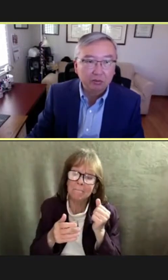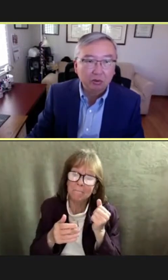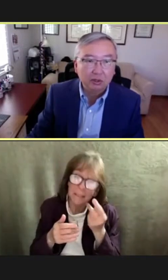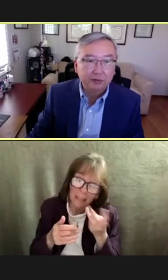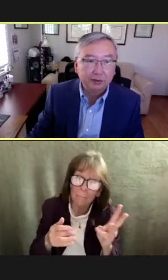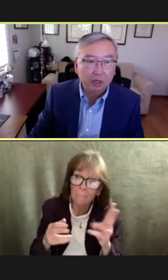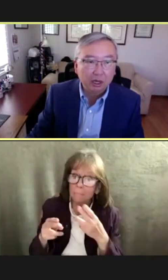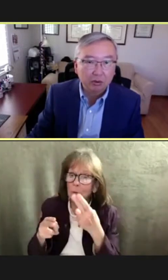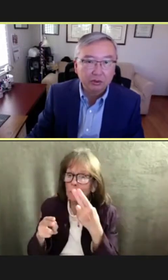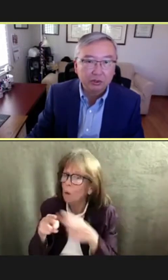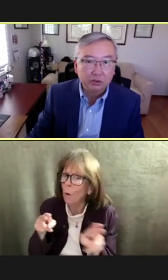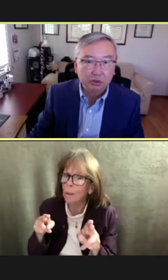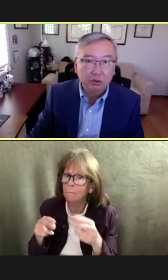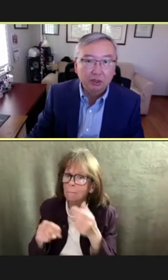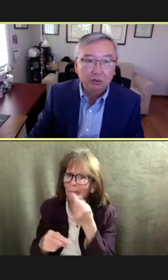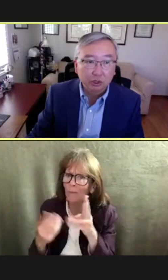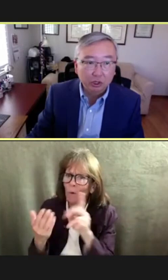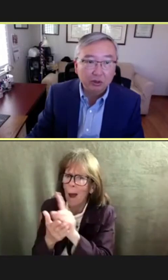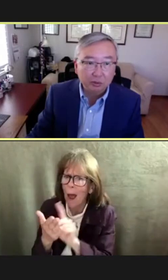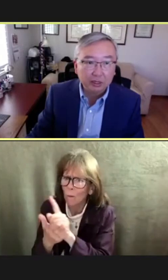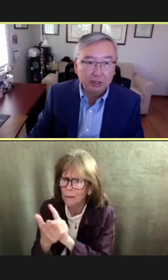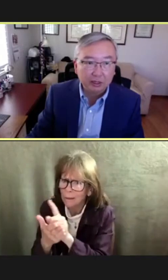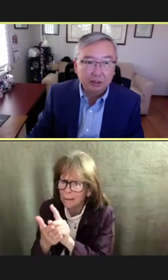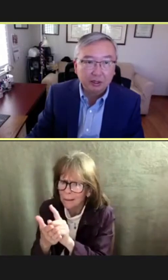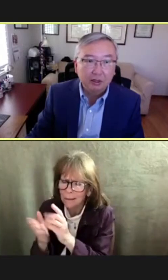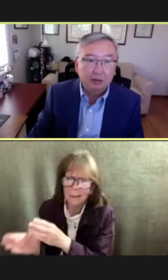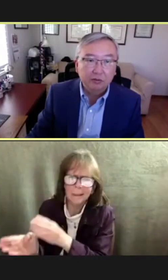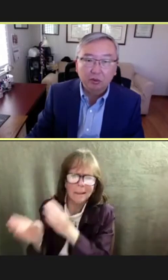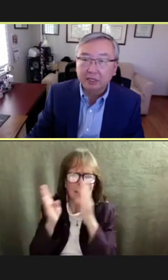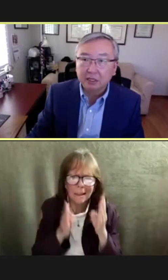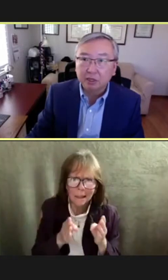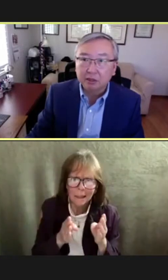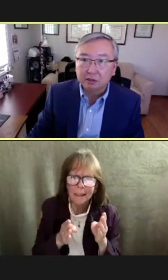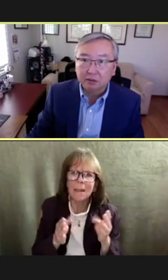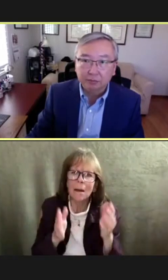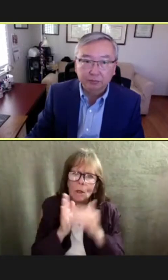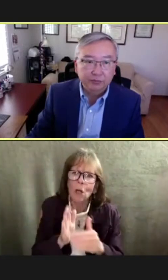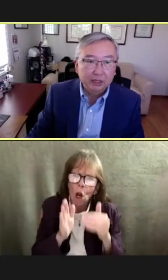only a few hours to recurring meetings for many months.